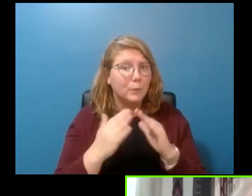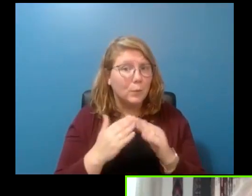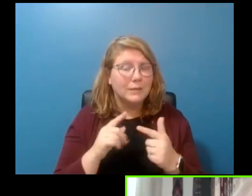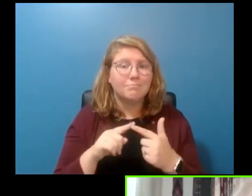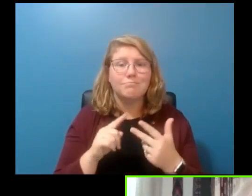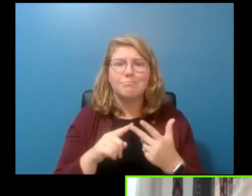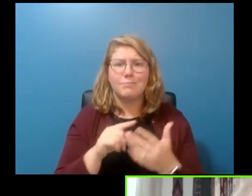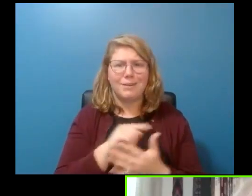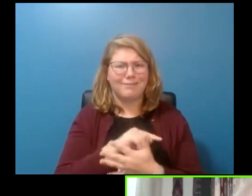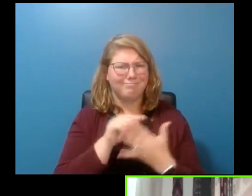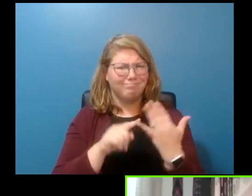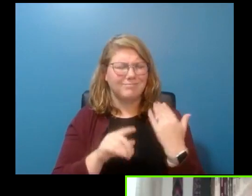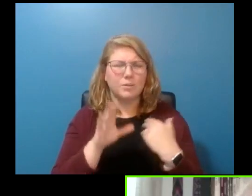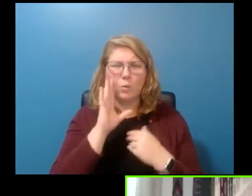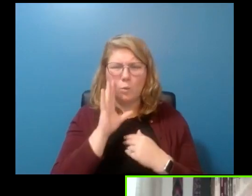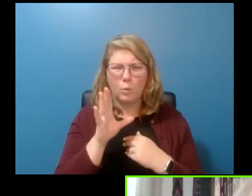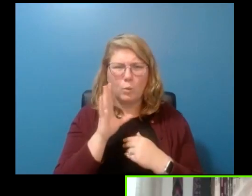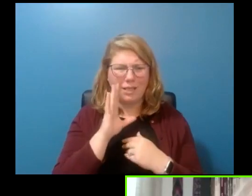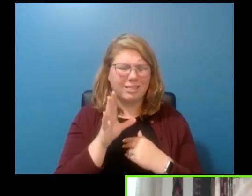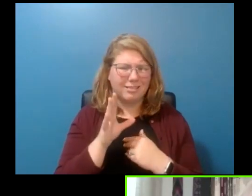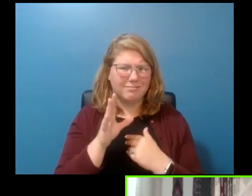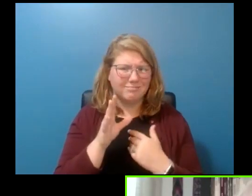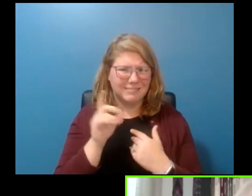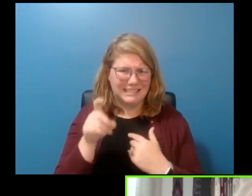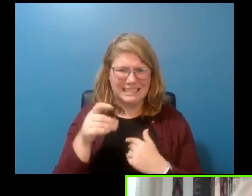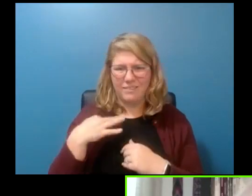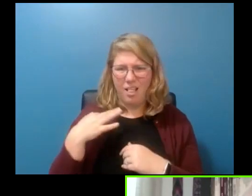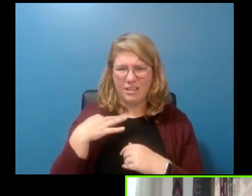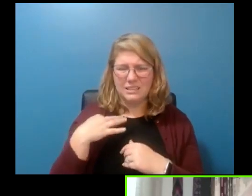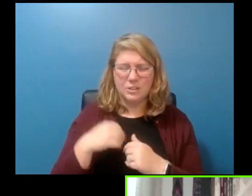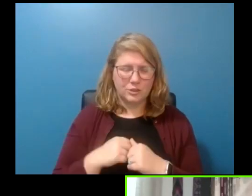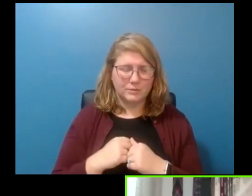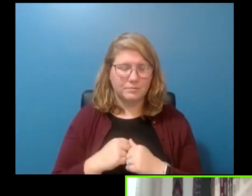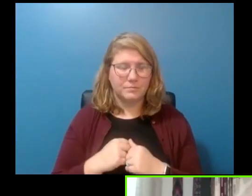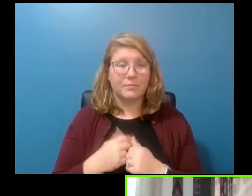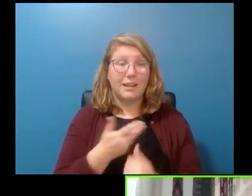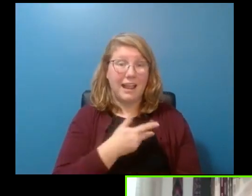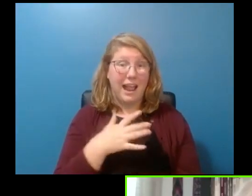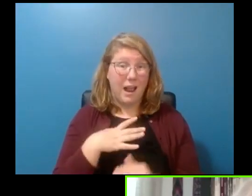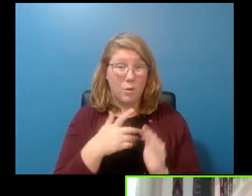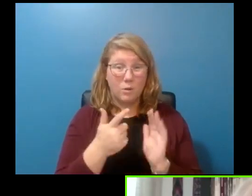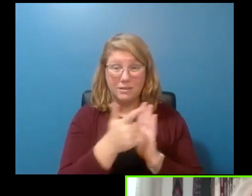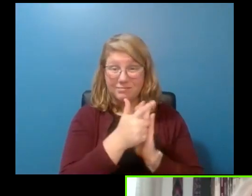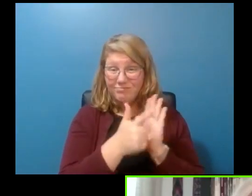very proud to share that service with you at the HUB. That's something that we do, too. And I